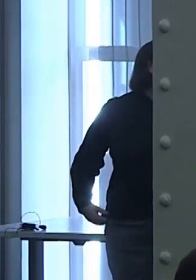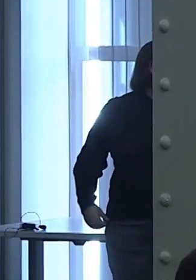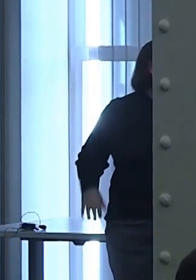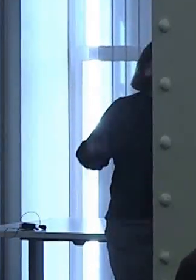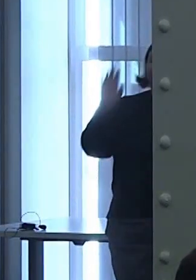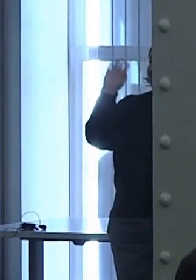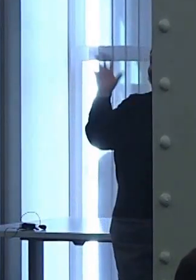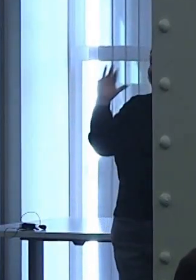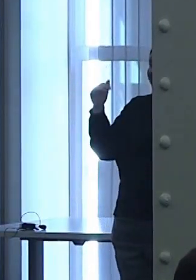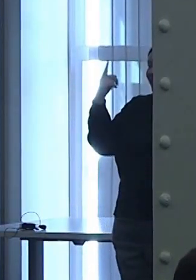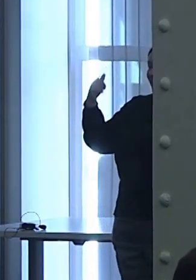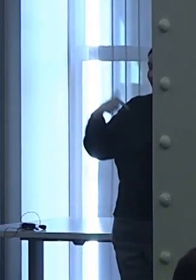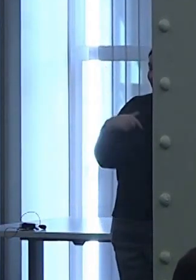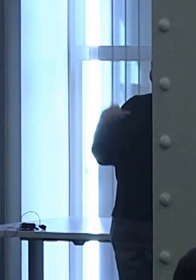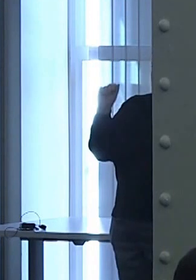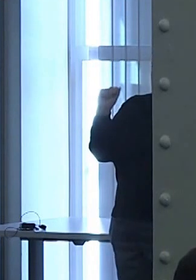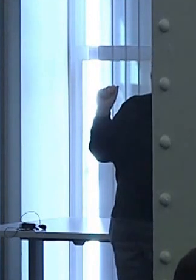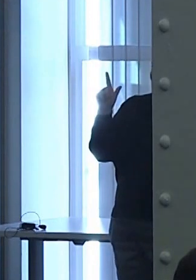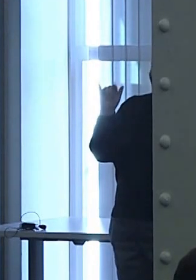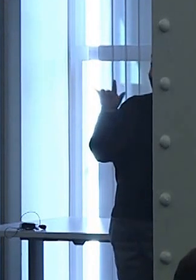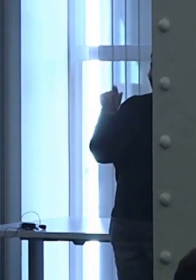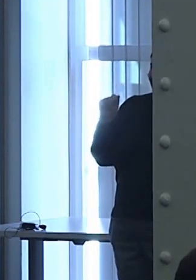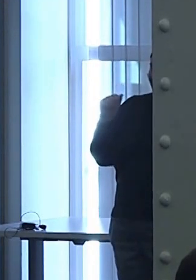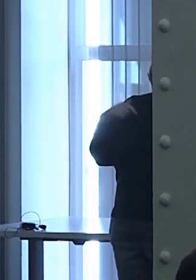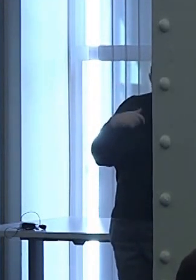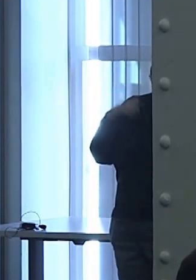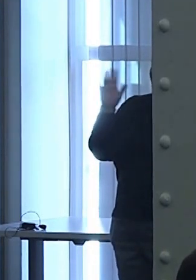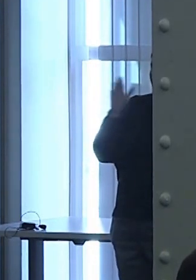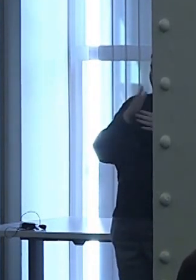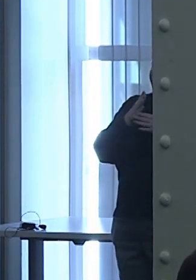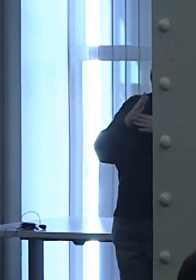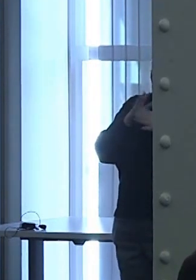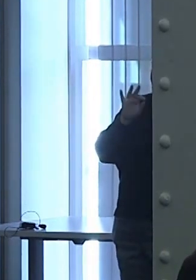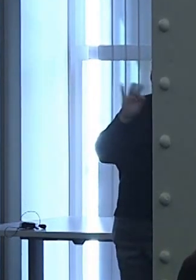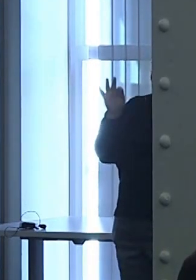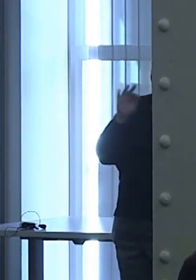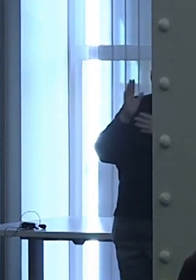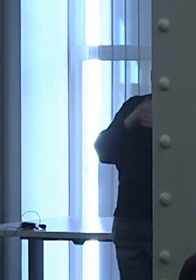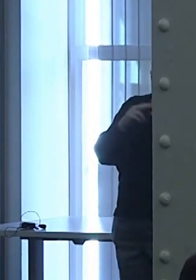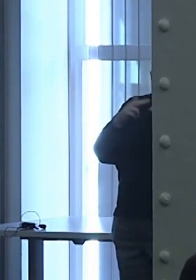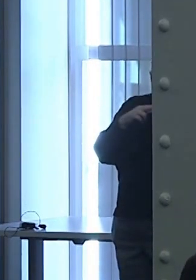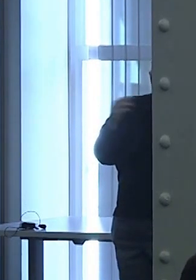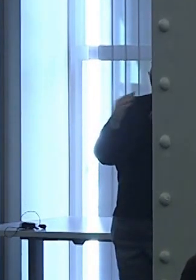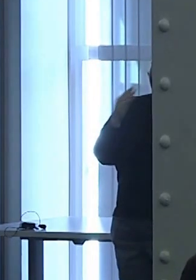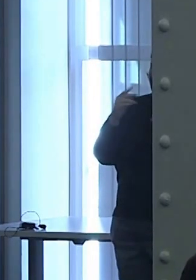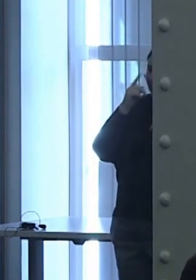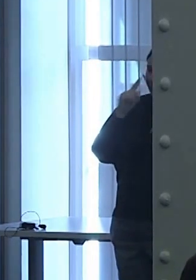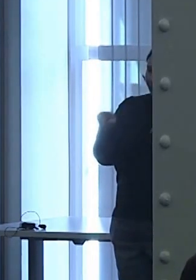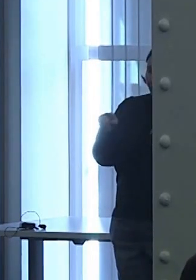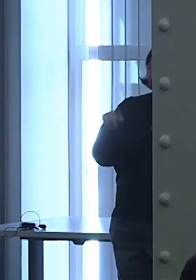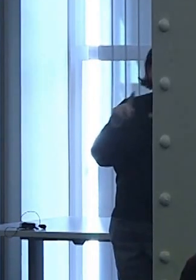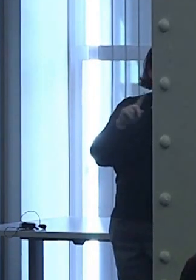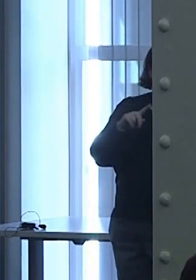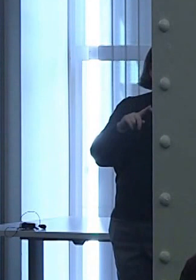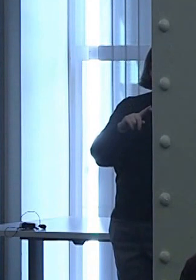Hi everyone, I'm Alisha. I'm going to be sharing some slides with you and taking you through